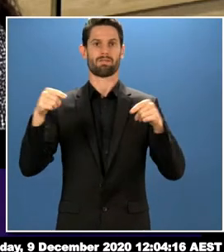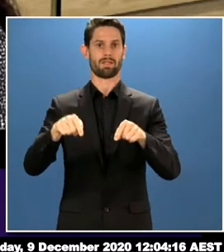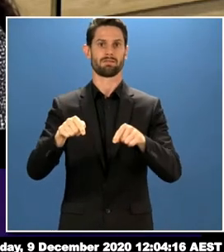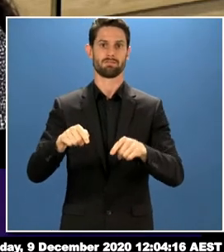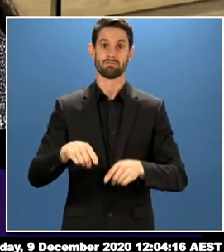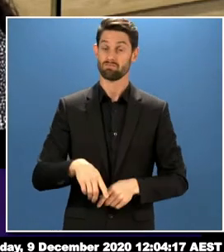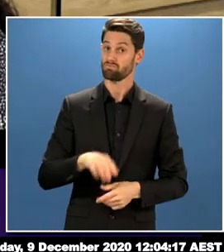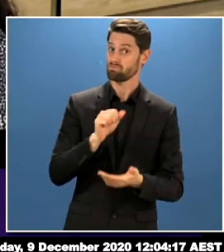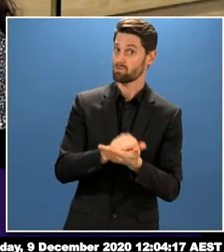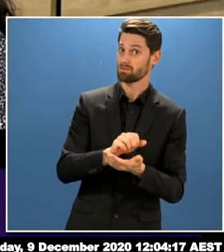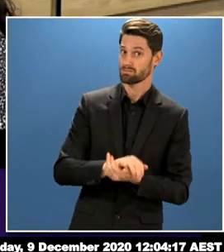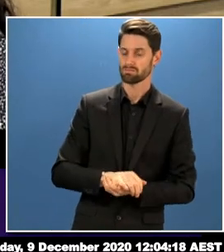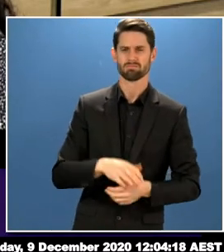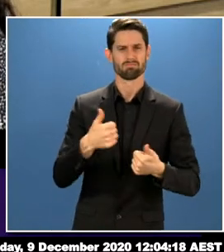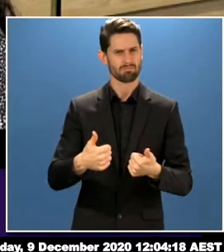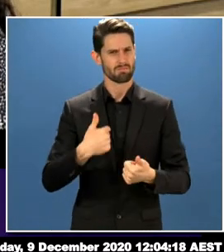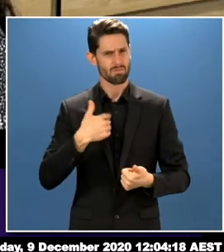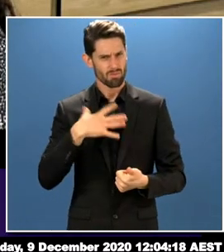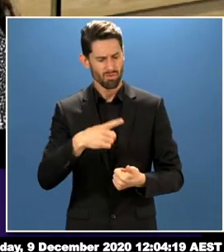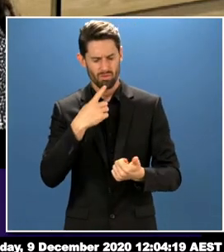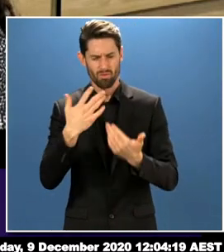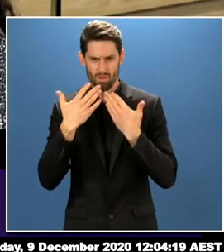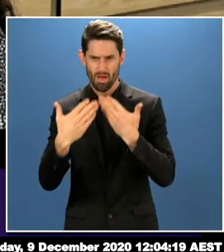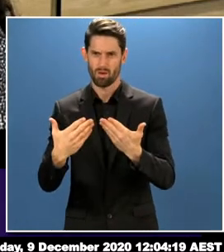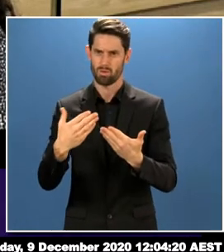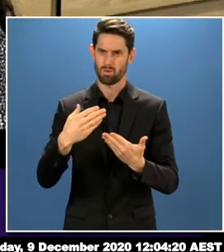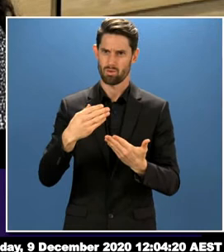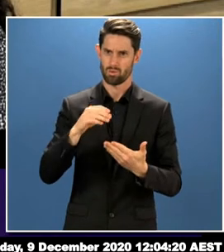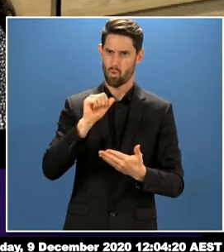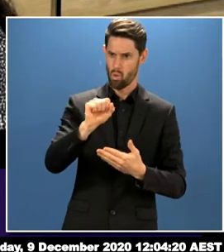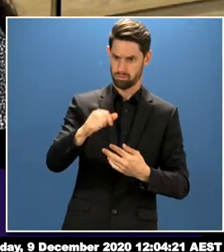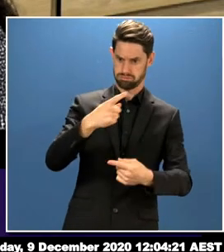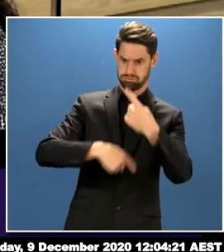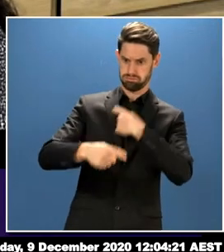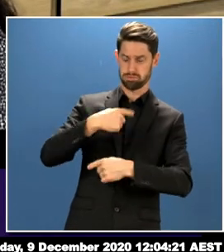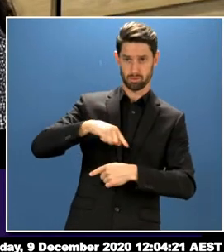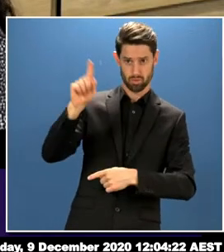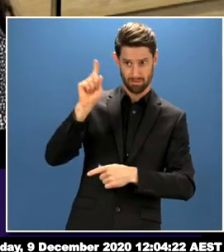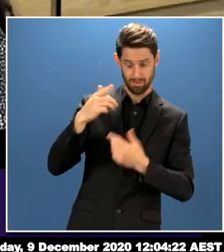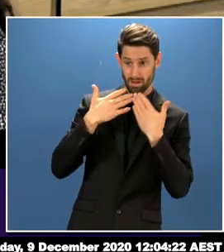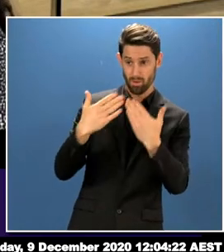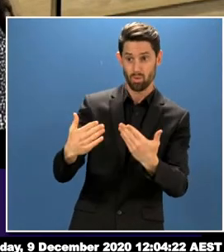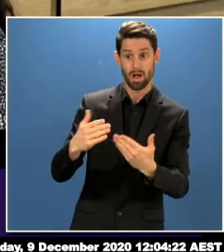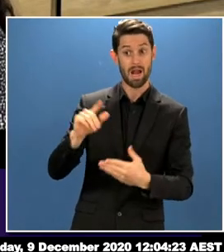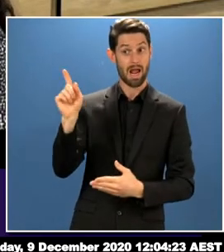Mr Pini, I would like to thank you very much for your evidence that you have given today, and I would like to finish up